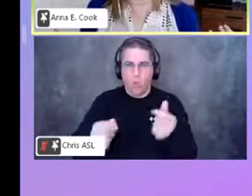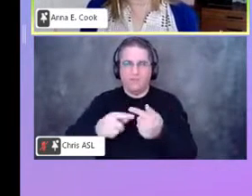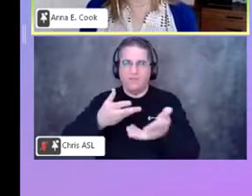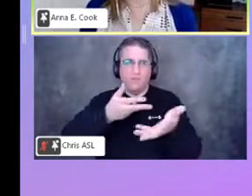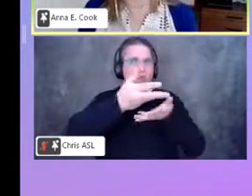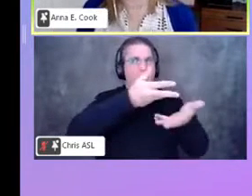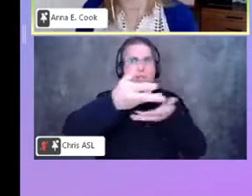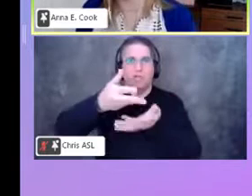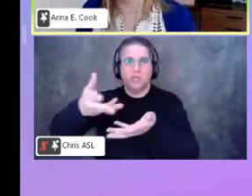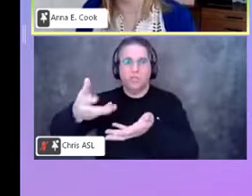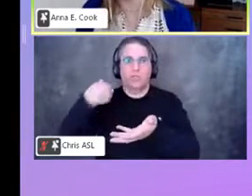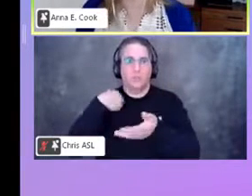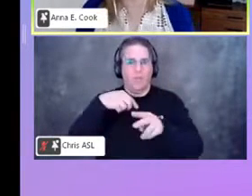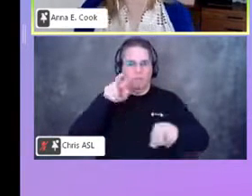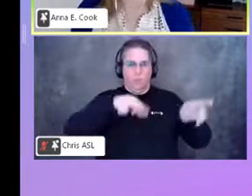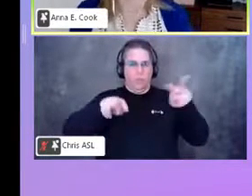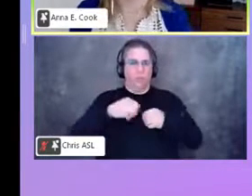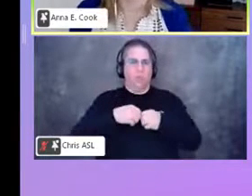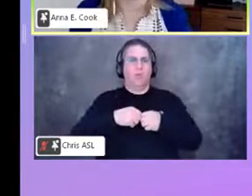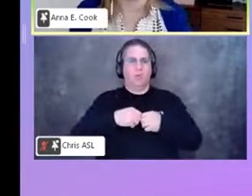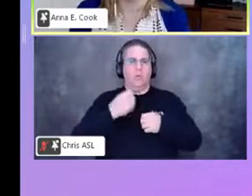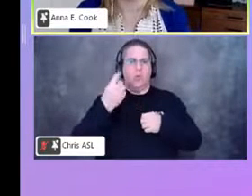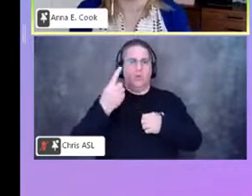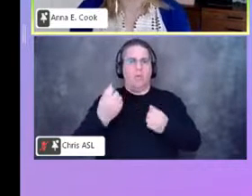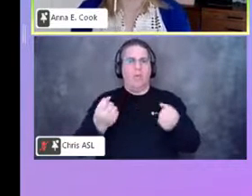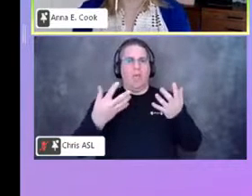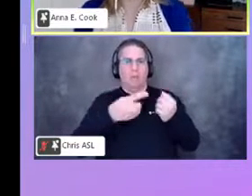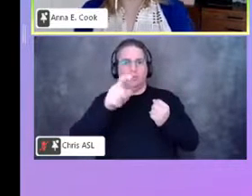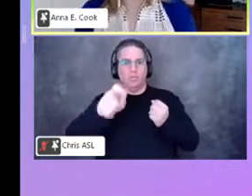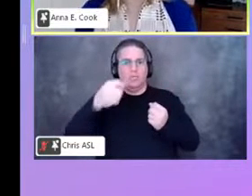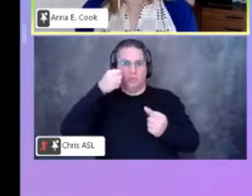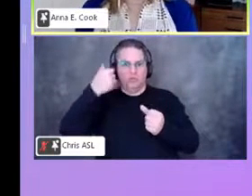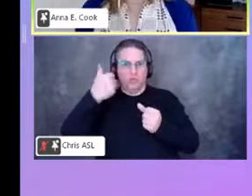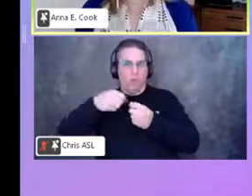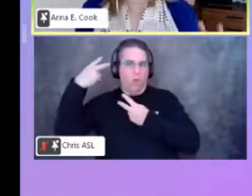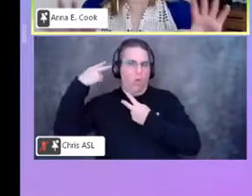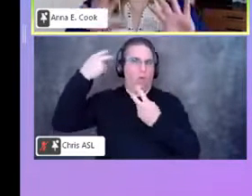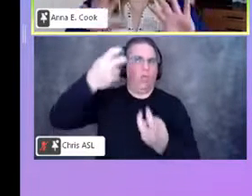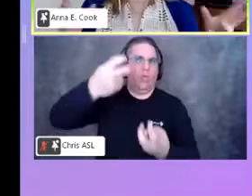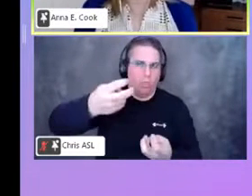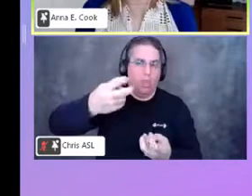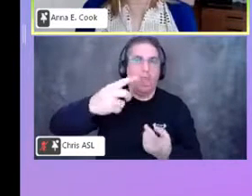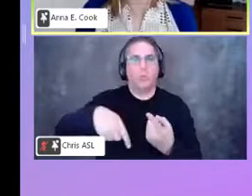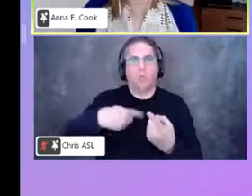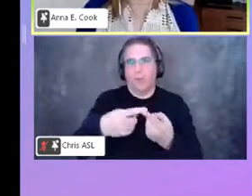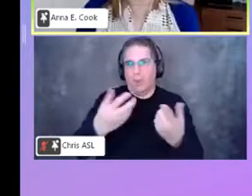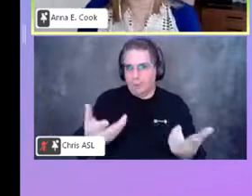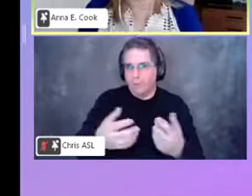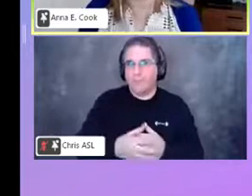someone needs to recall and when they need to recall it we can learn from how people create